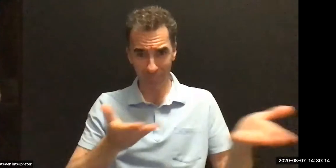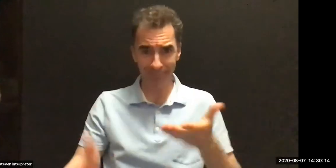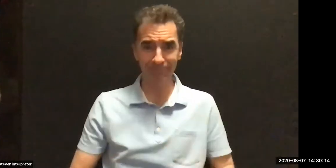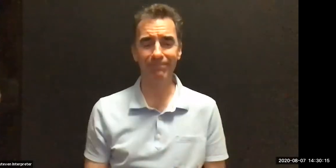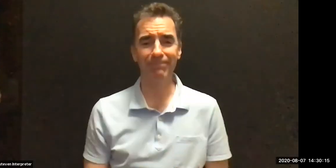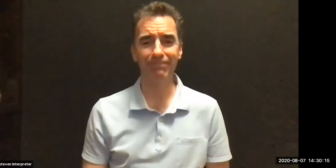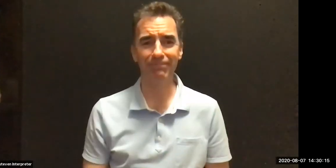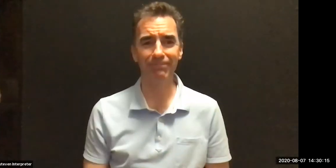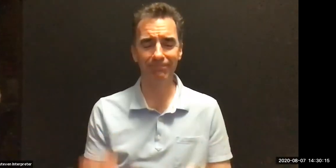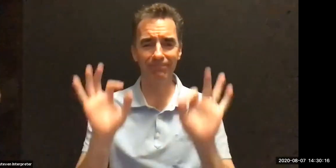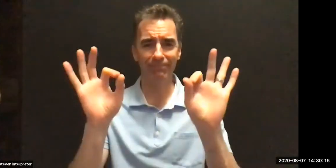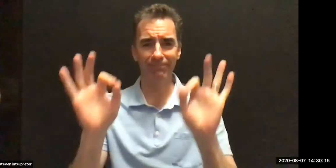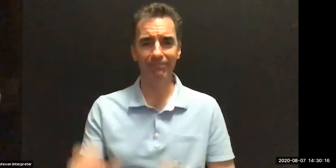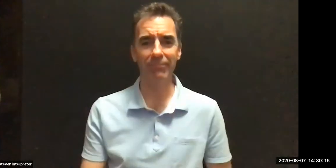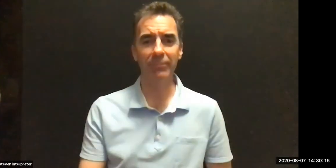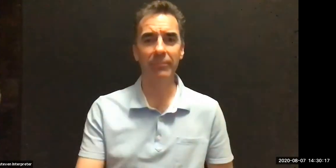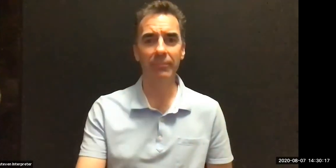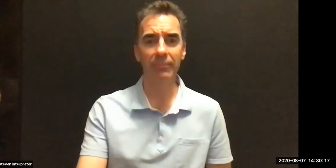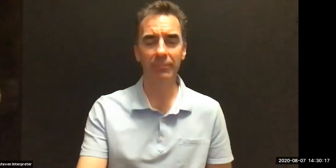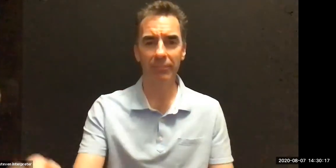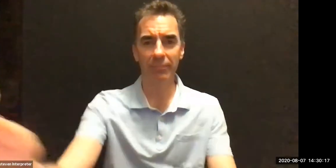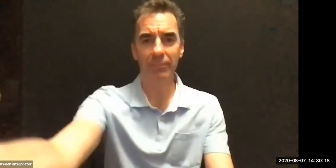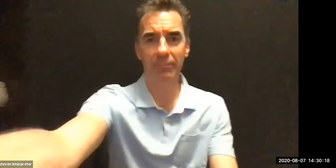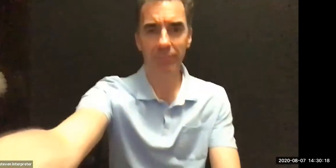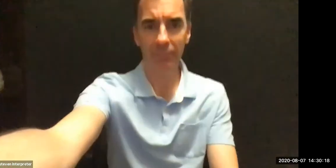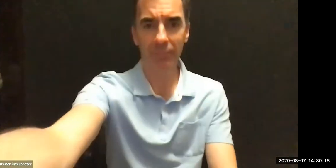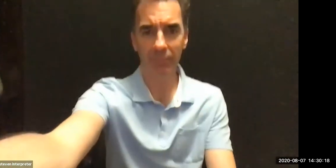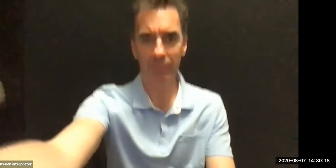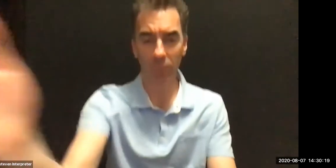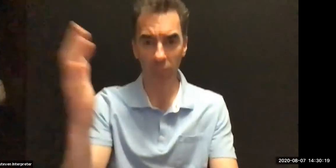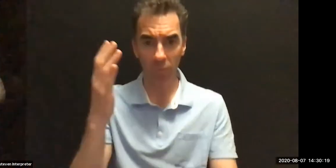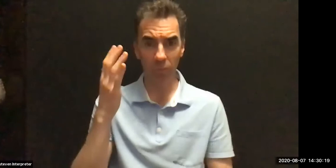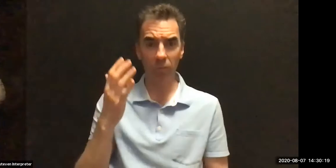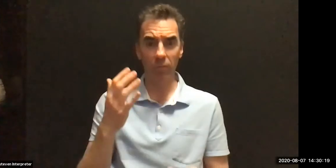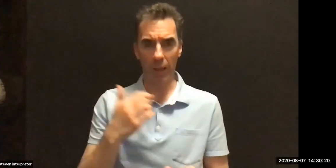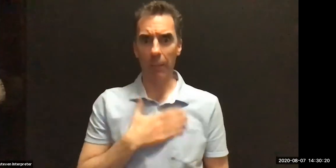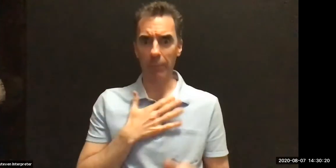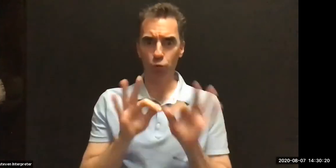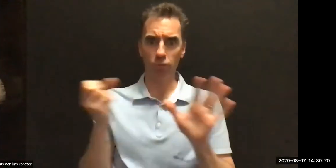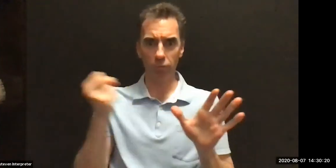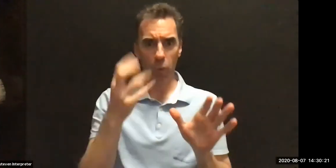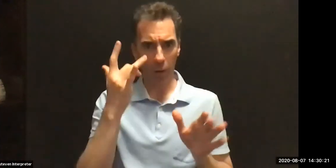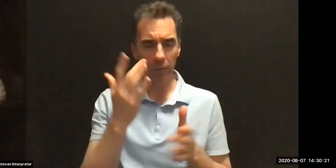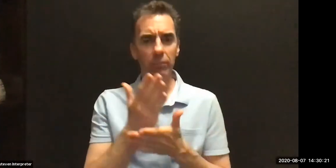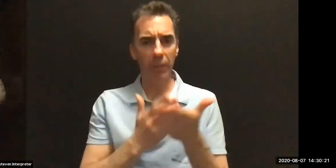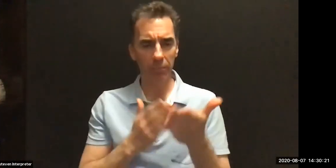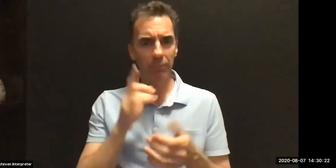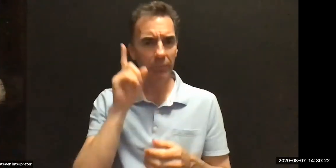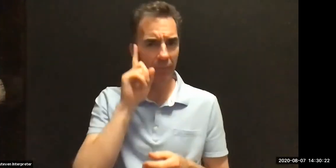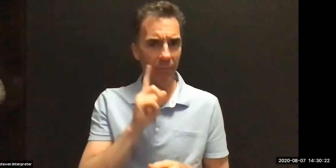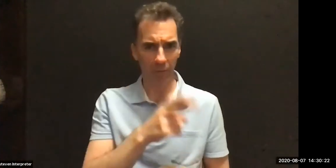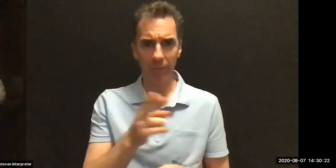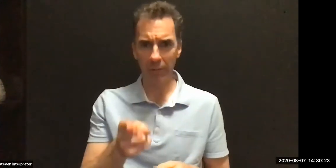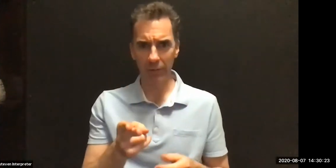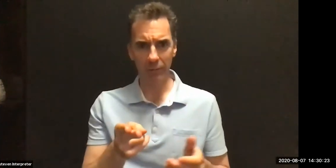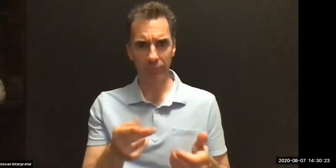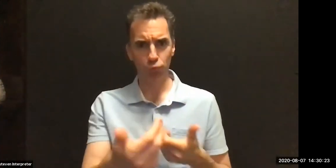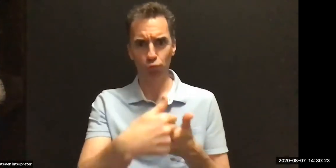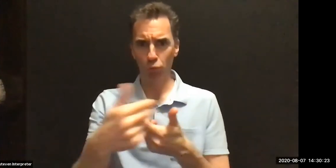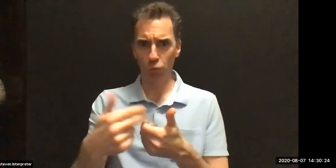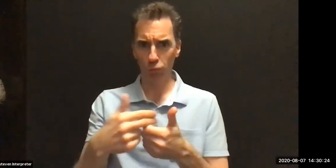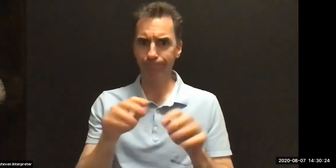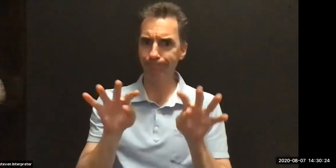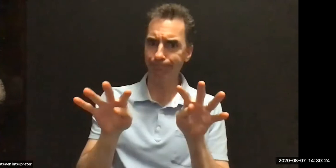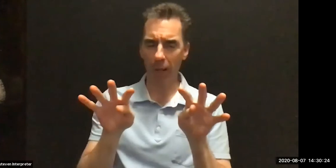Susi Nitzel: Perfect. So I knew we do have a couple of our deaf and hard of hearing faculty in the room today so want to make sure